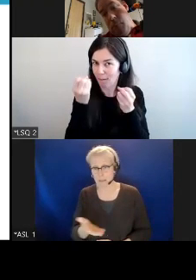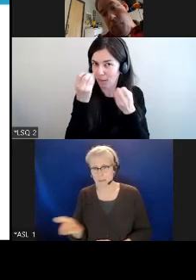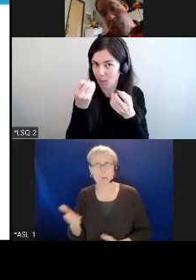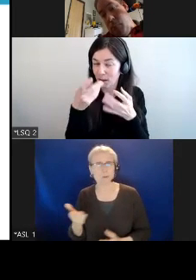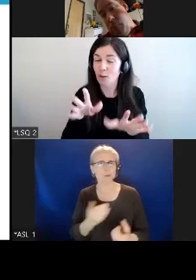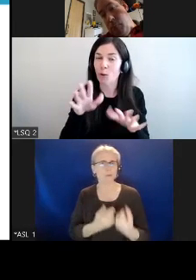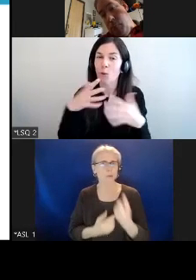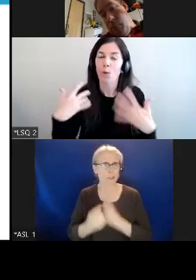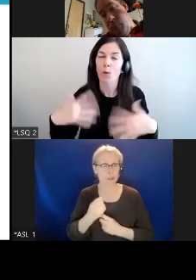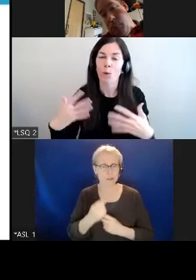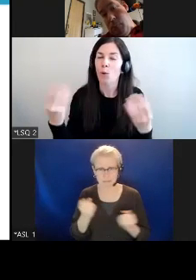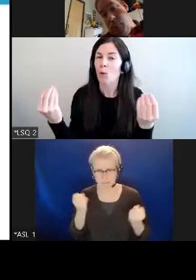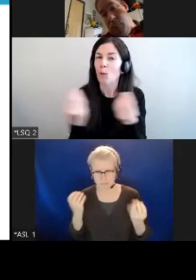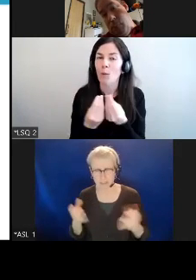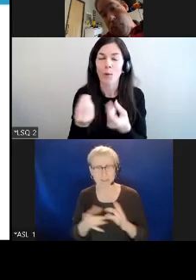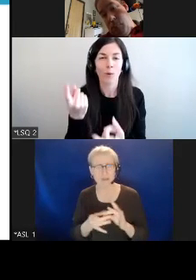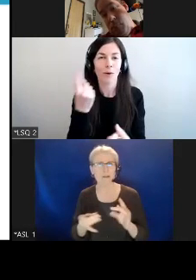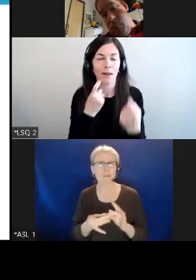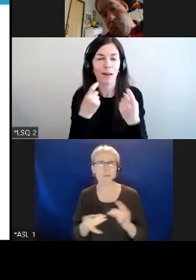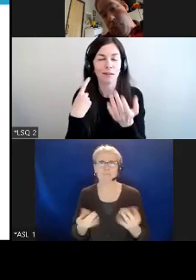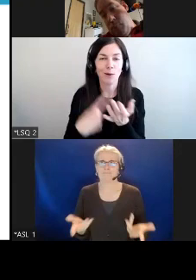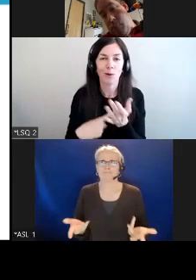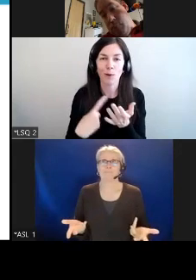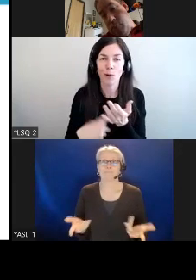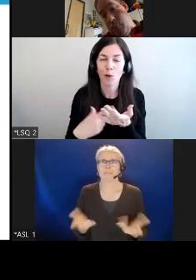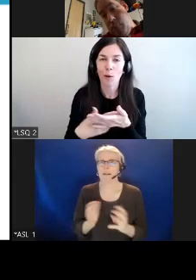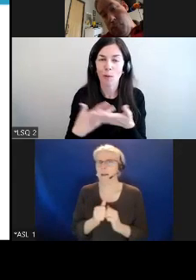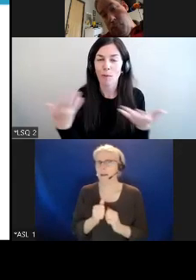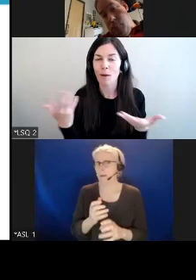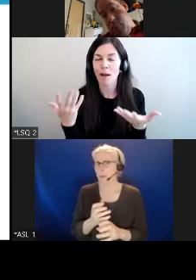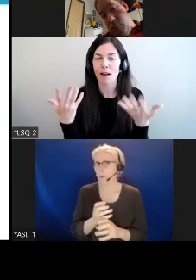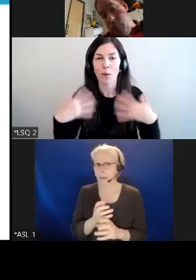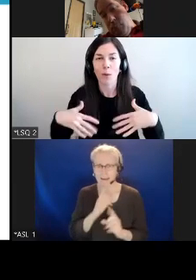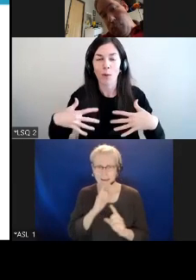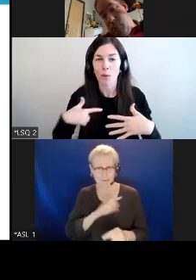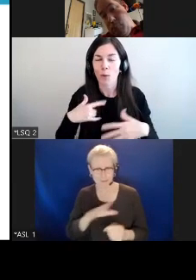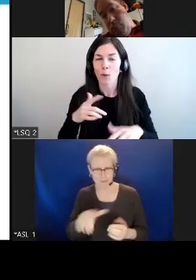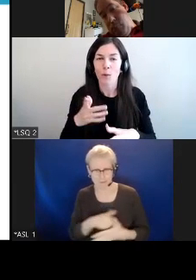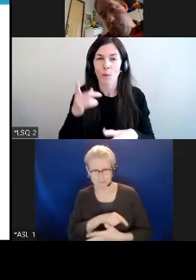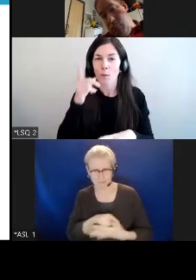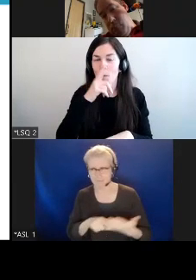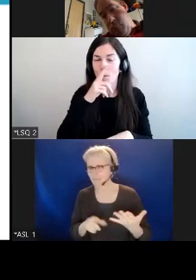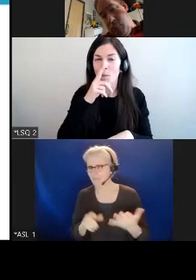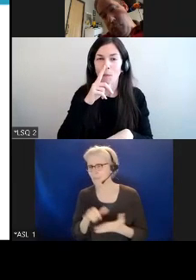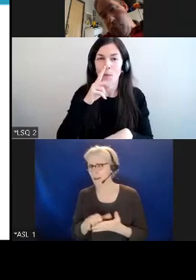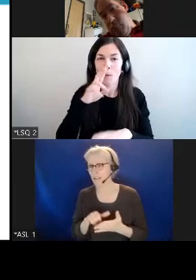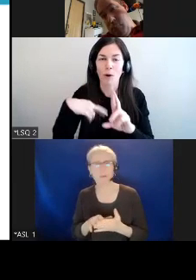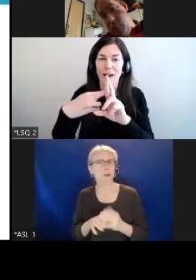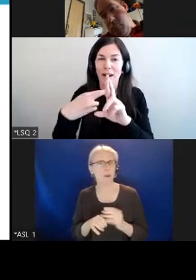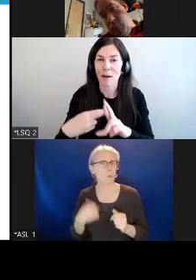THERE WAS NO WAY WE WOULD EVER GO TO GET TO ALL OF THEM IN THE TIME. HOWEVER, WE DO TAKE THEM ALL